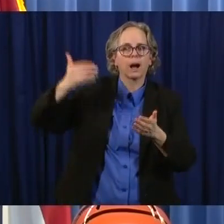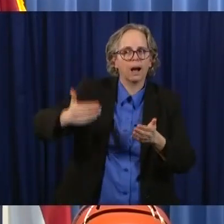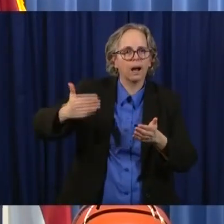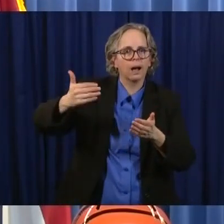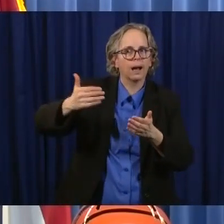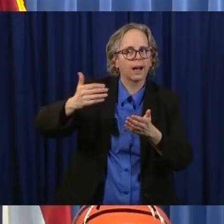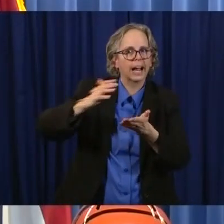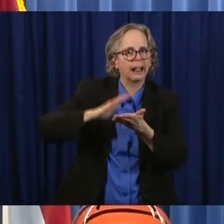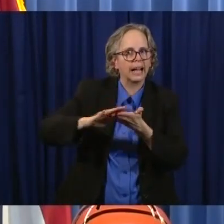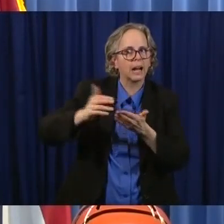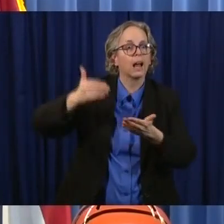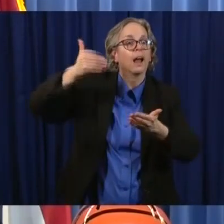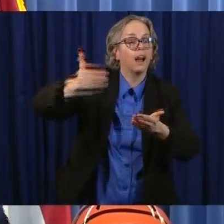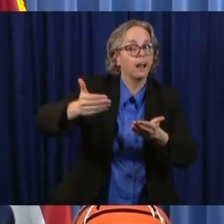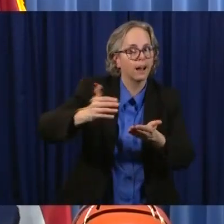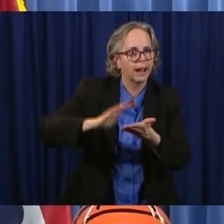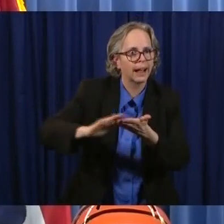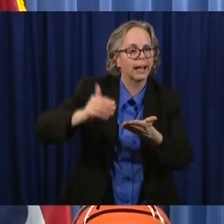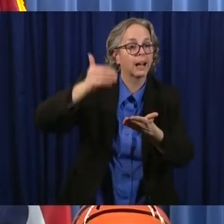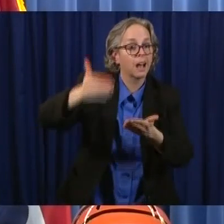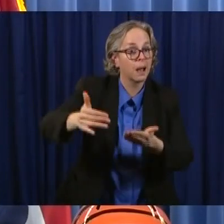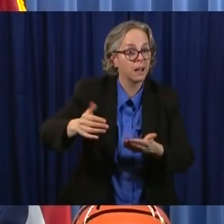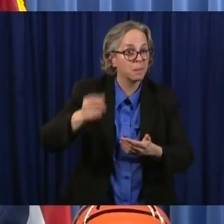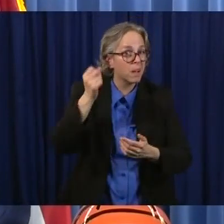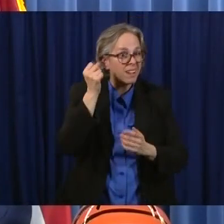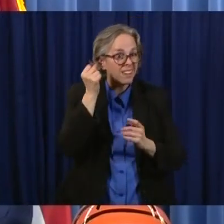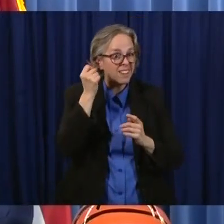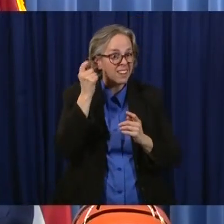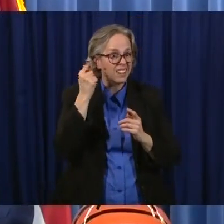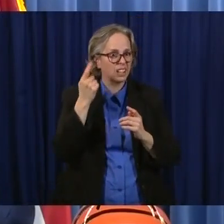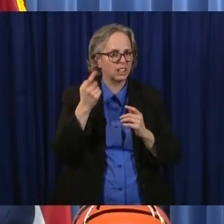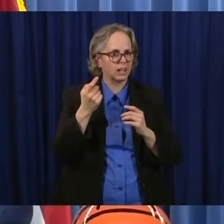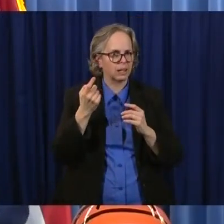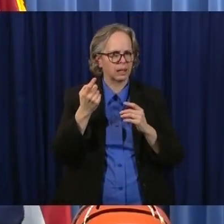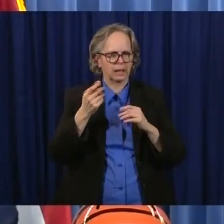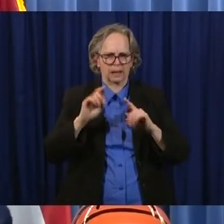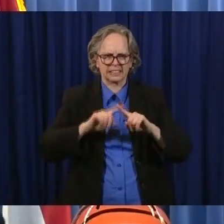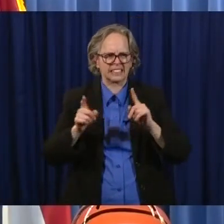INGESTING THE PATHOGEN THAT WE. WAY. THAT ASSUMES CLEANING? IS THAT WHAT YOU'RE SAYING? THERE IS INTERMITTENT CLEANING HAPPENING AS WELL.